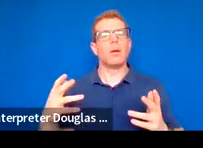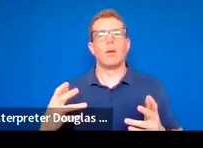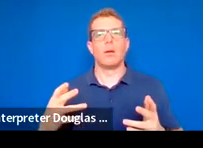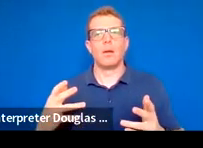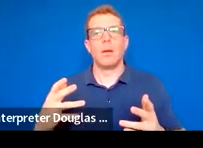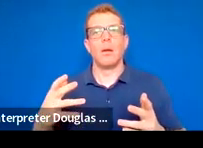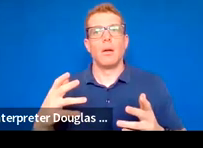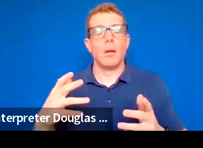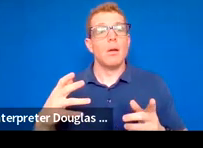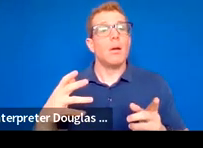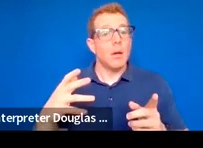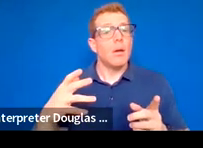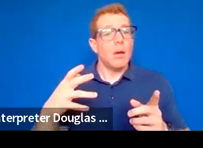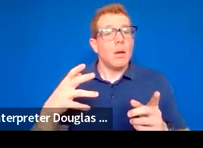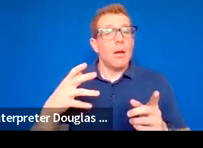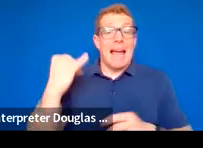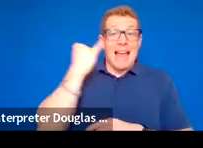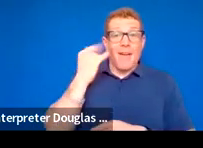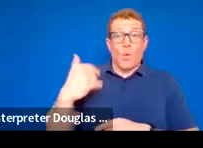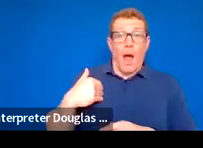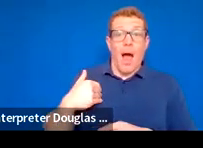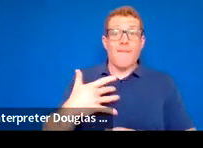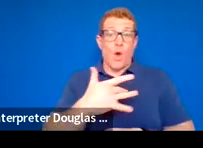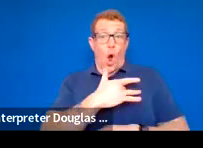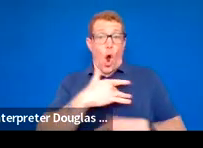Who ray So if you're doing heart health things now you're helping your brain.